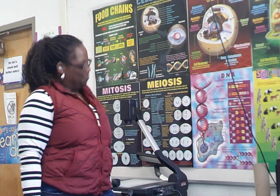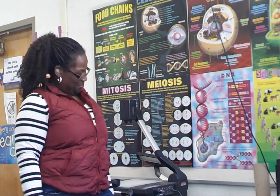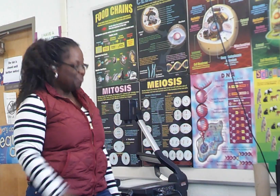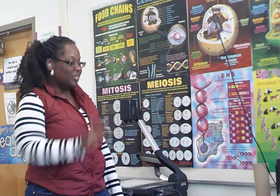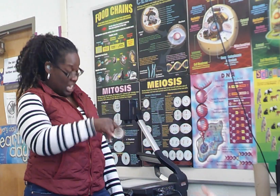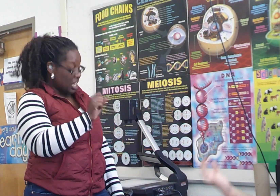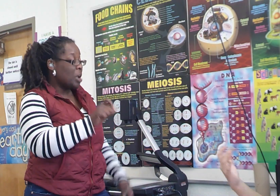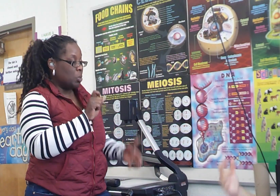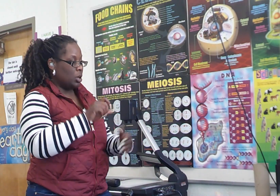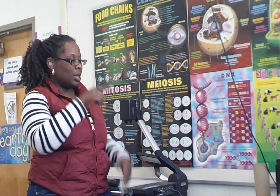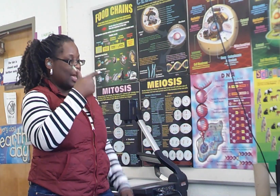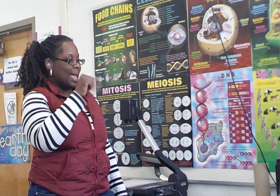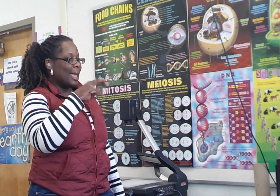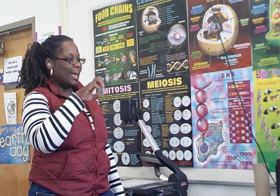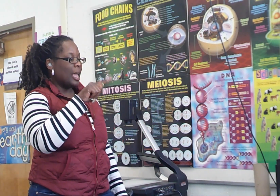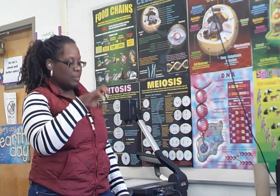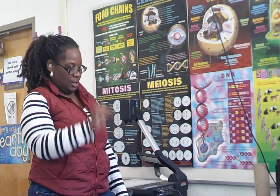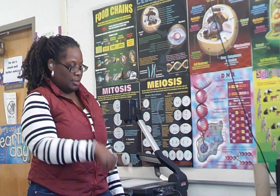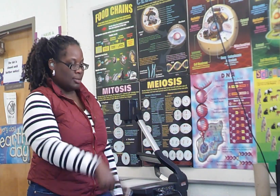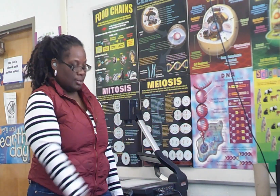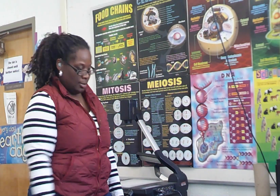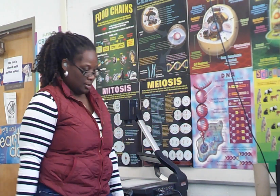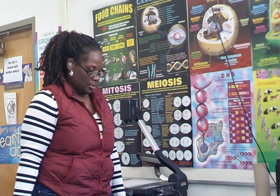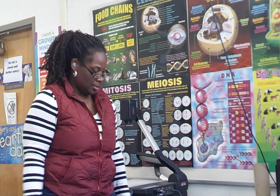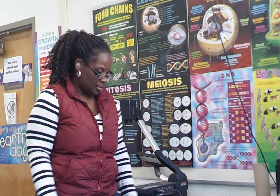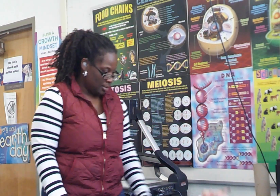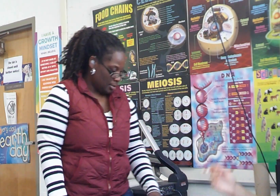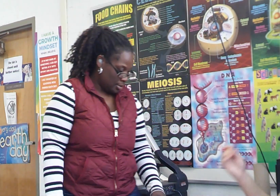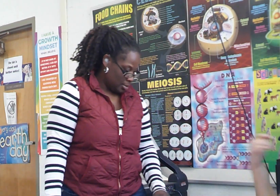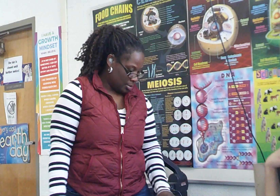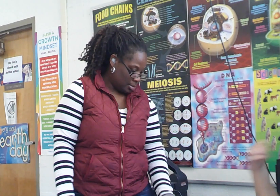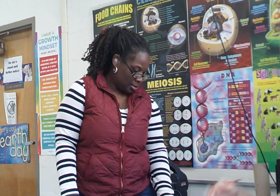Yep. Gametes.